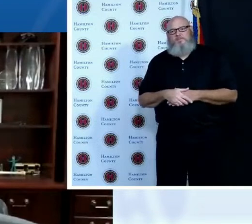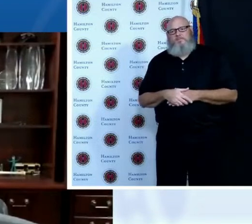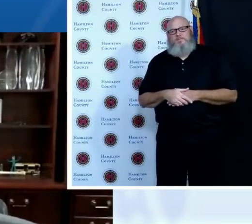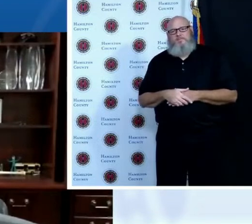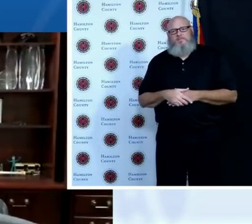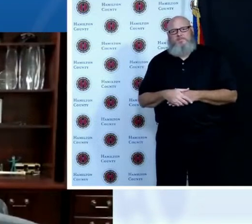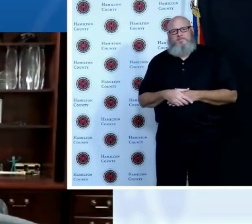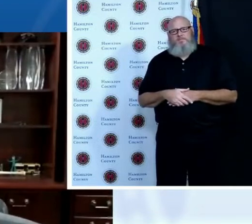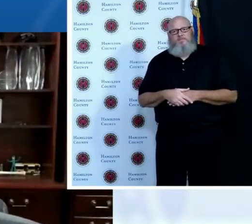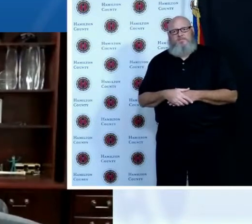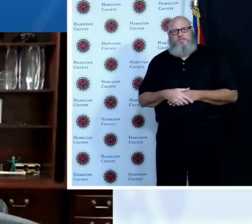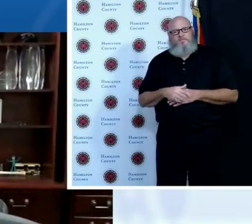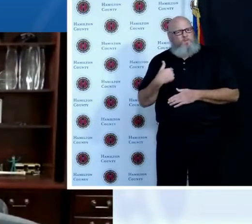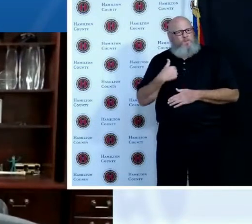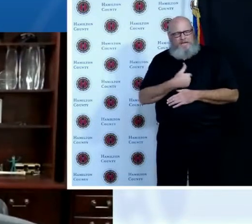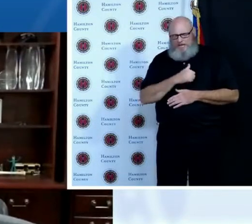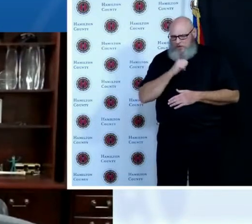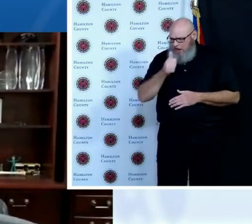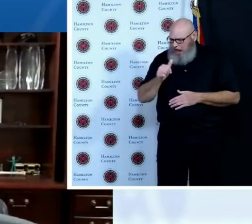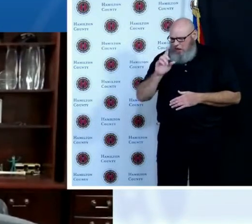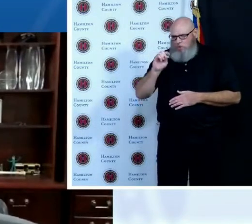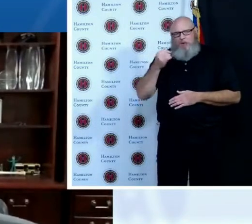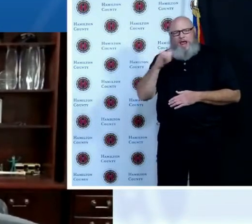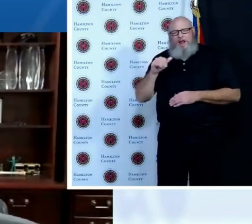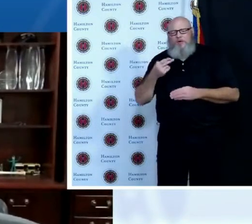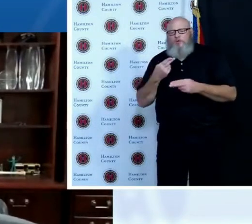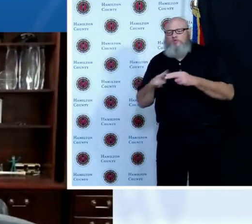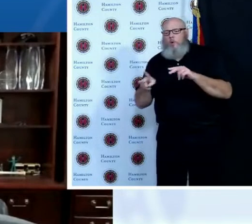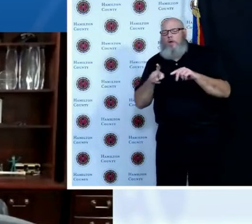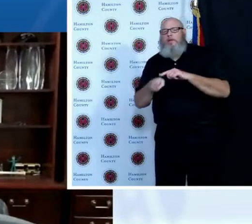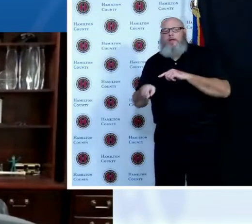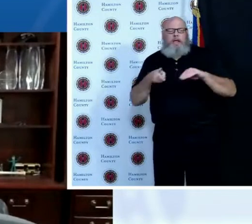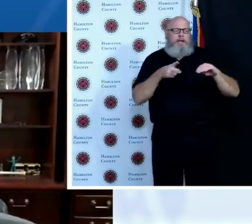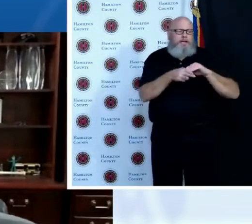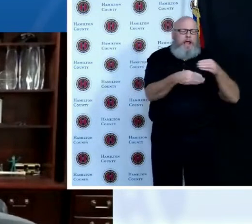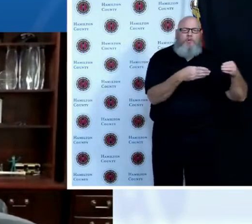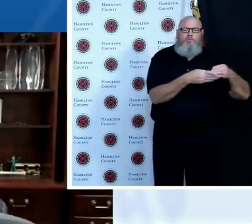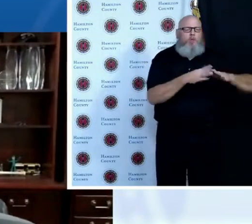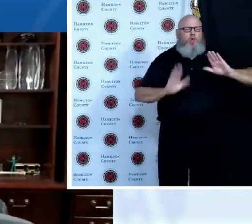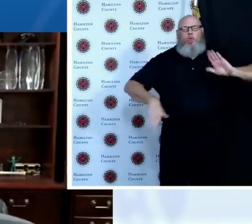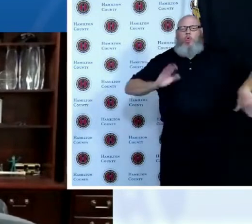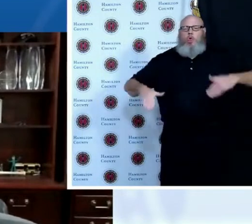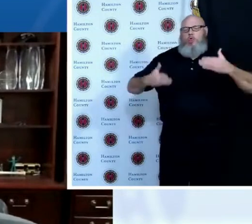have been involved including the investigators that you see really understand how diligent and